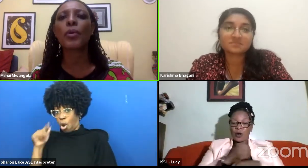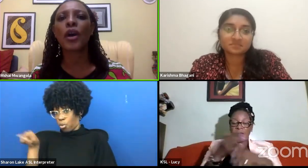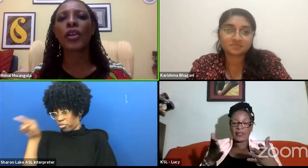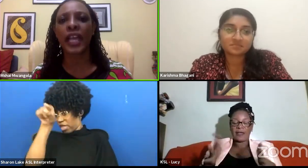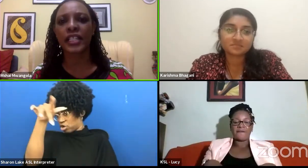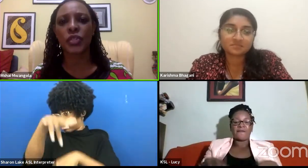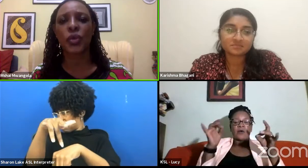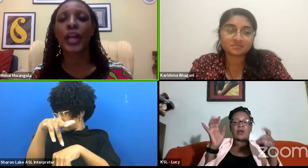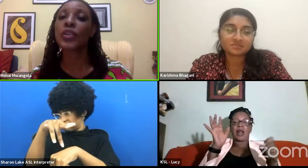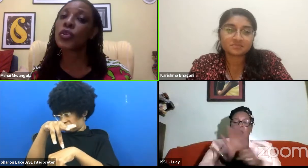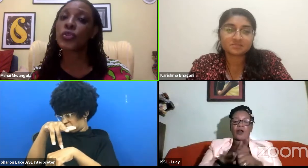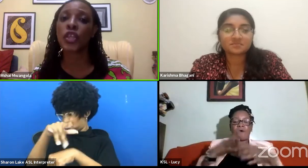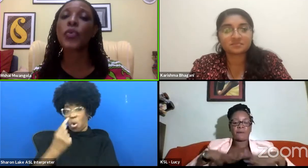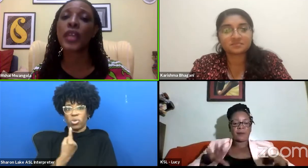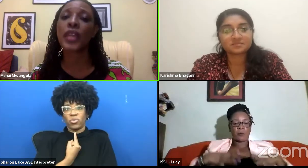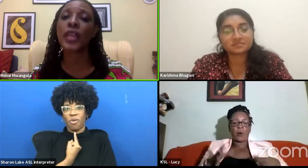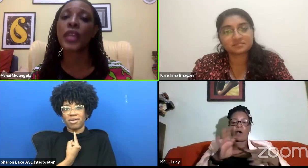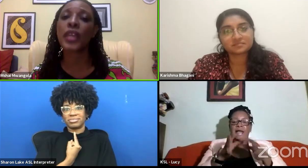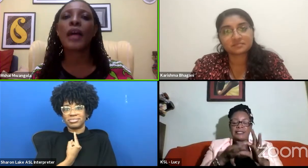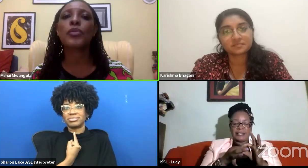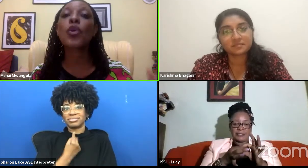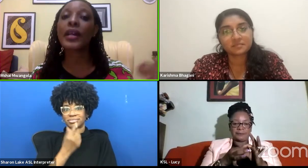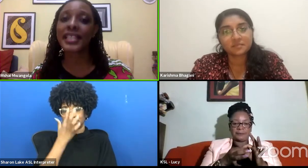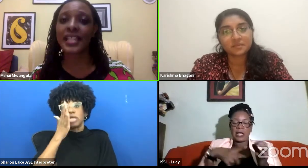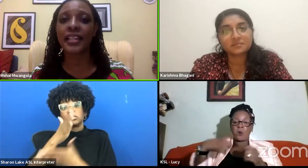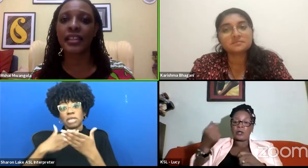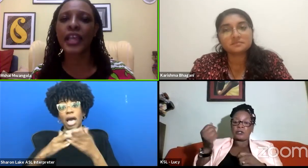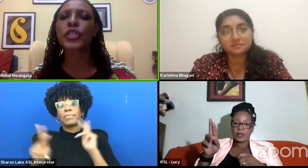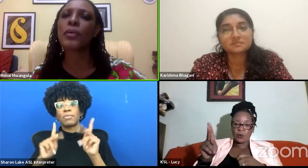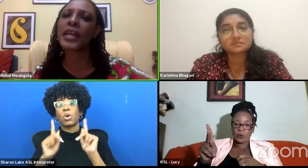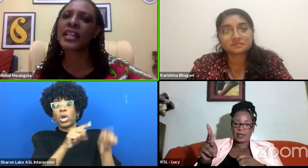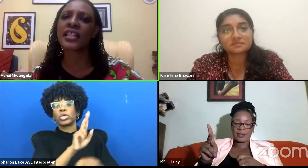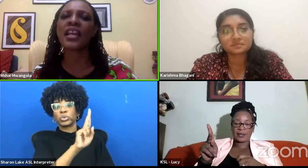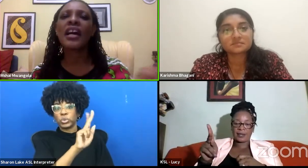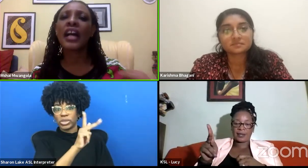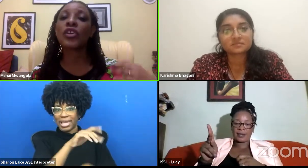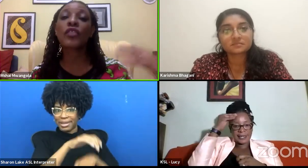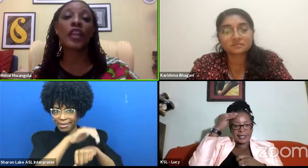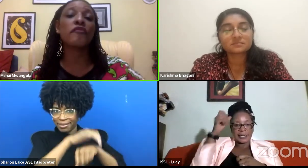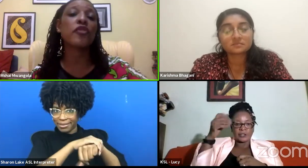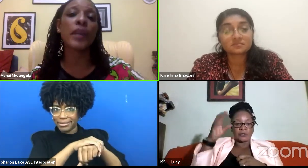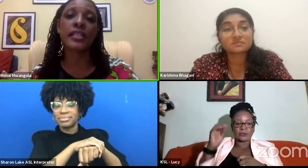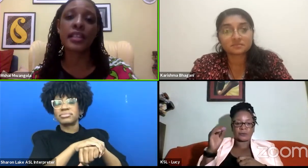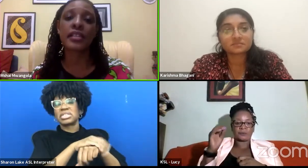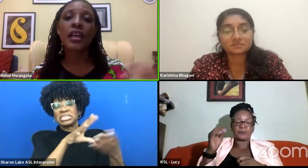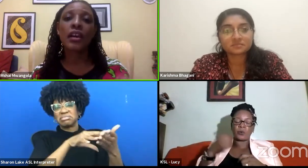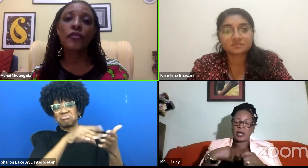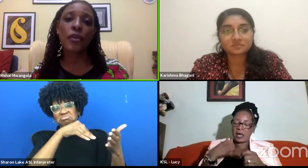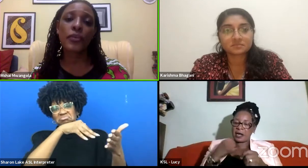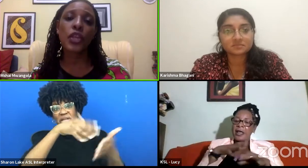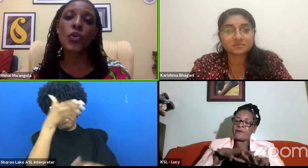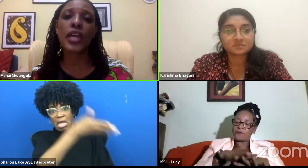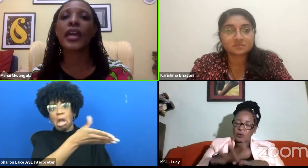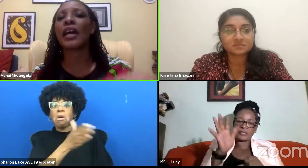we were connected to had gone to the UK to go and study there. So we were getting a lot of influences from the UK,